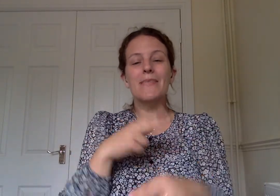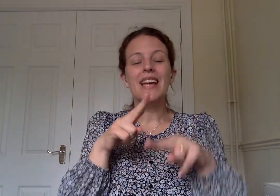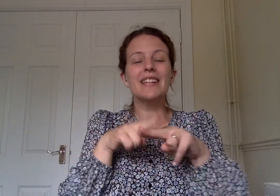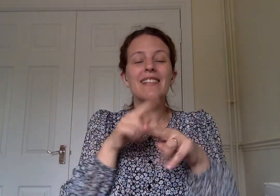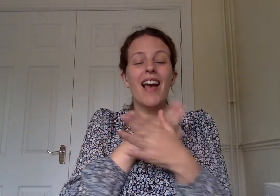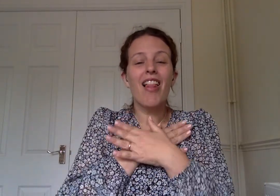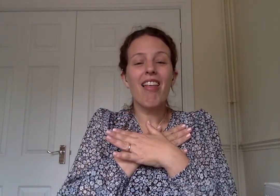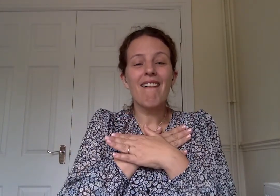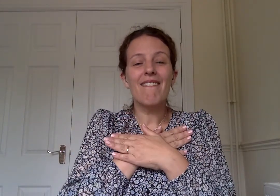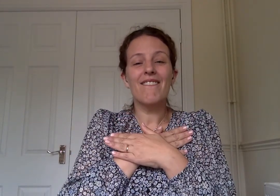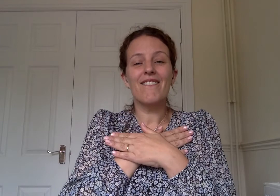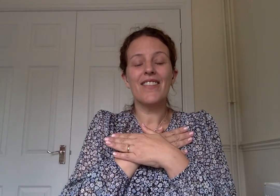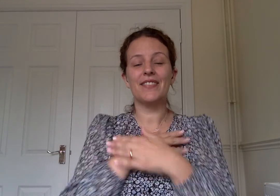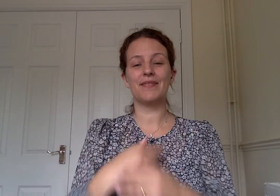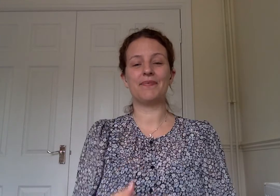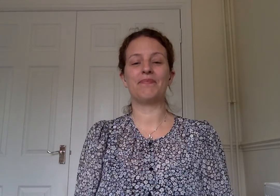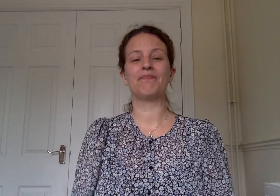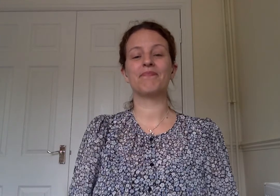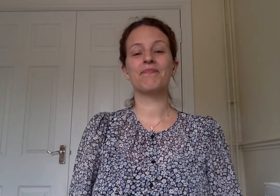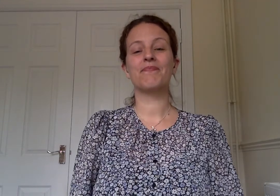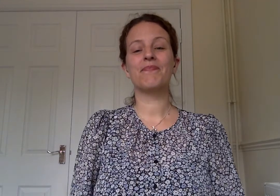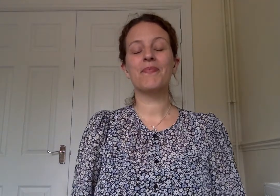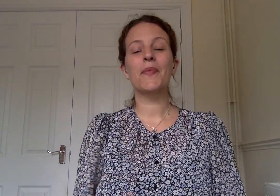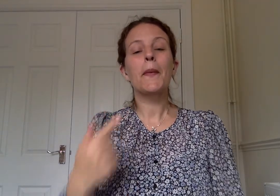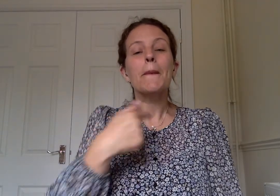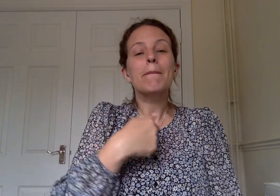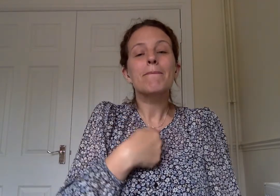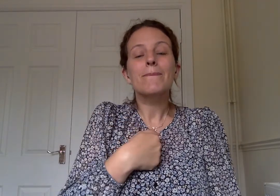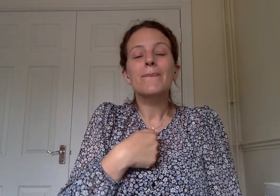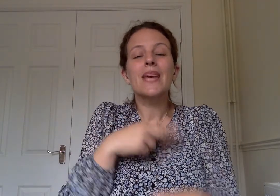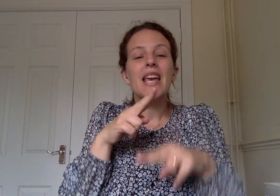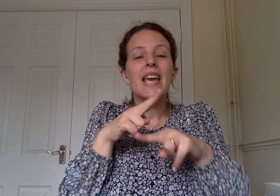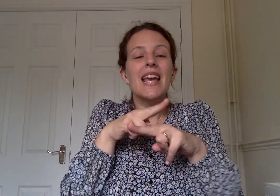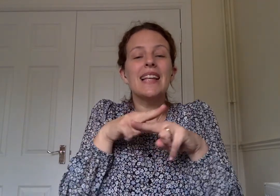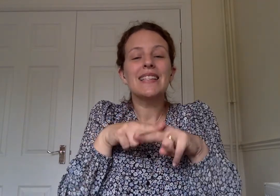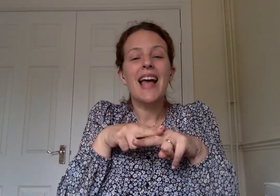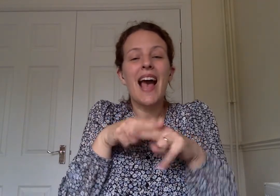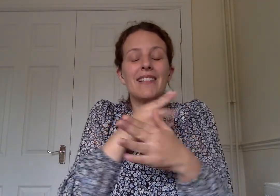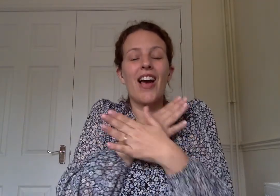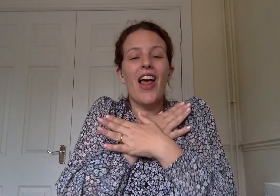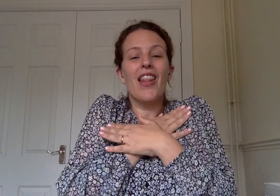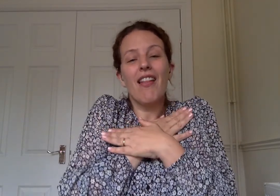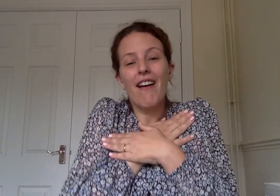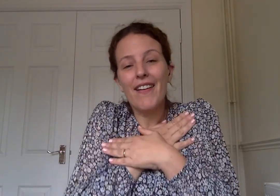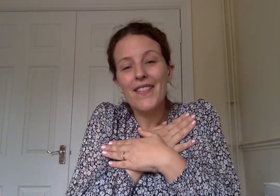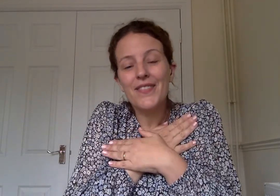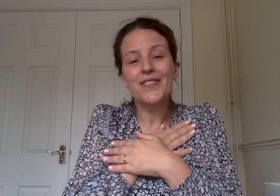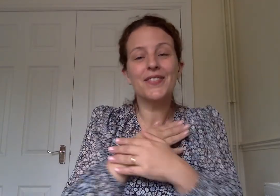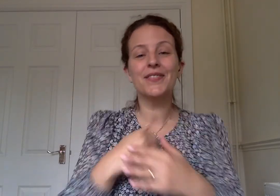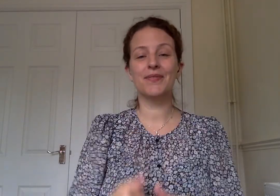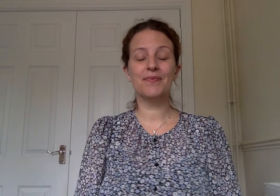Me dad love.